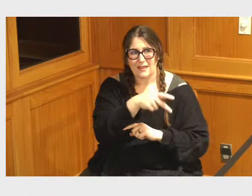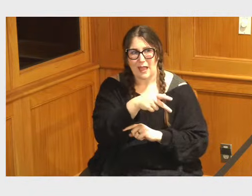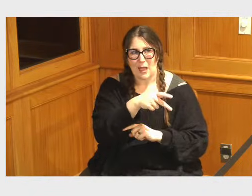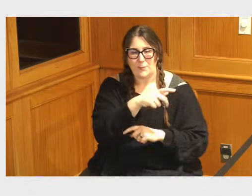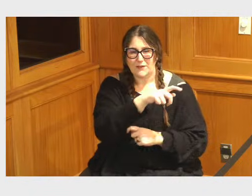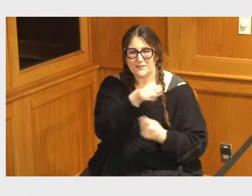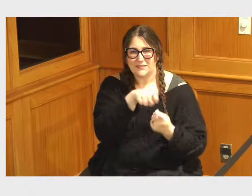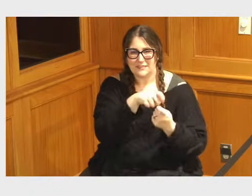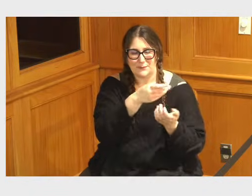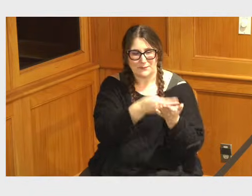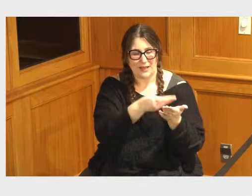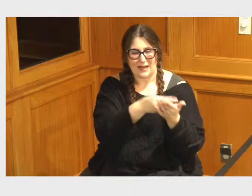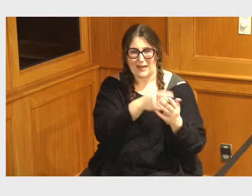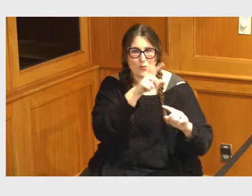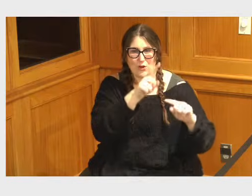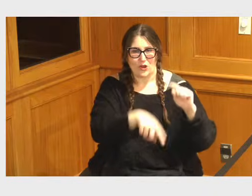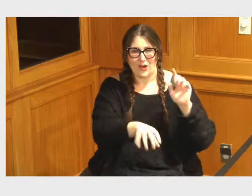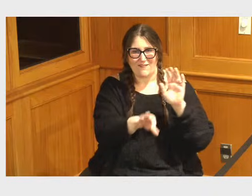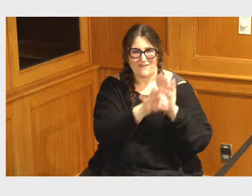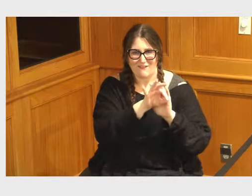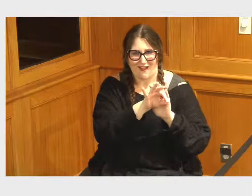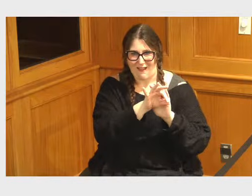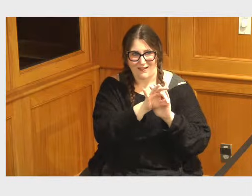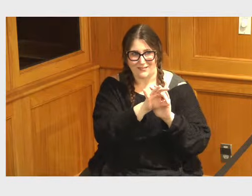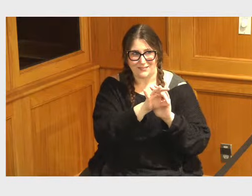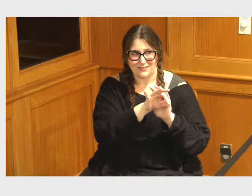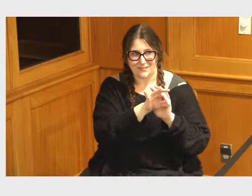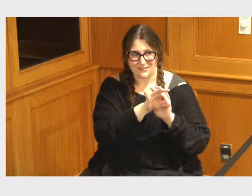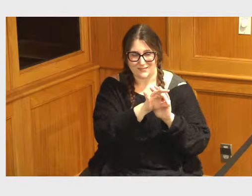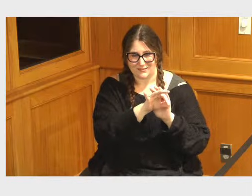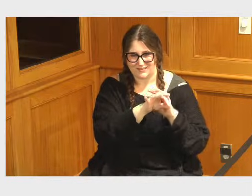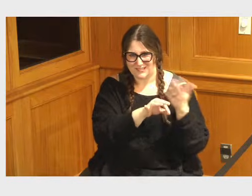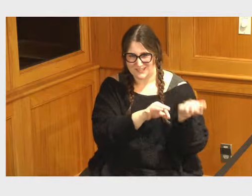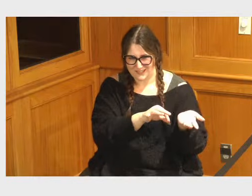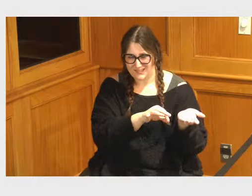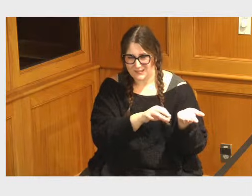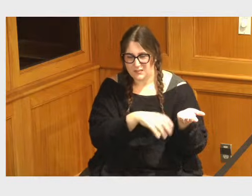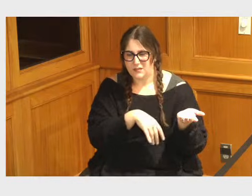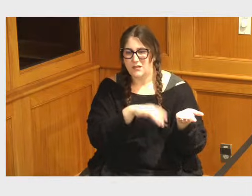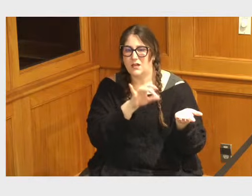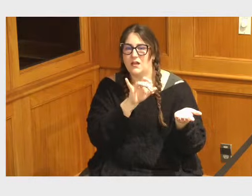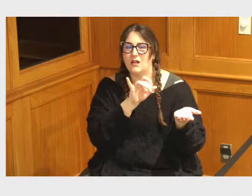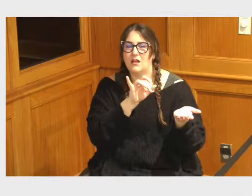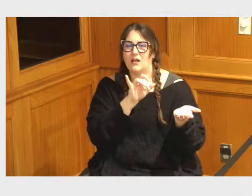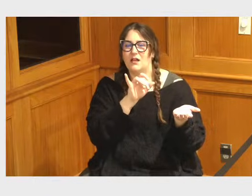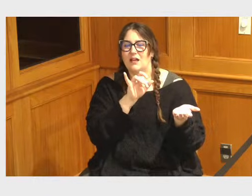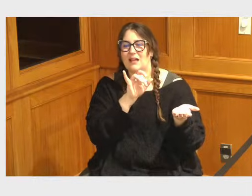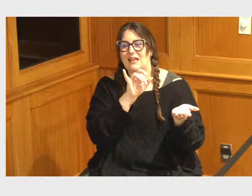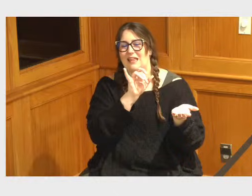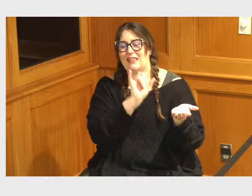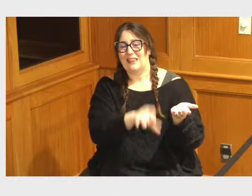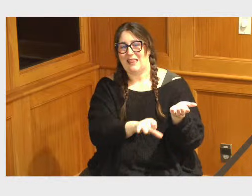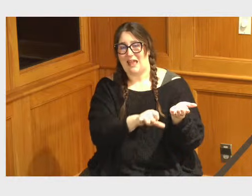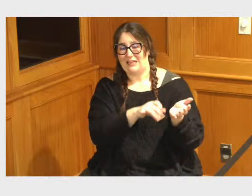dollars that couldn't be filled anywhere else but with a subsidy. That is a simpler exercise because